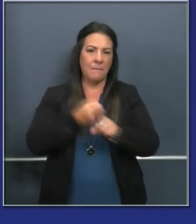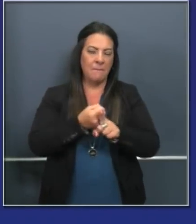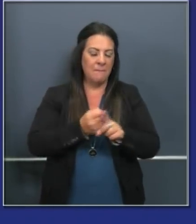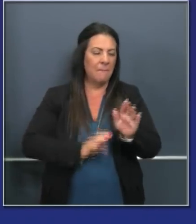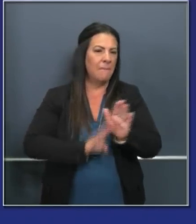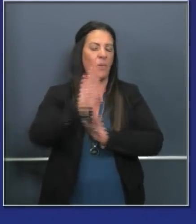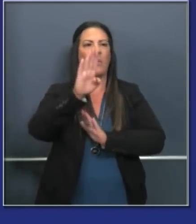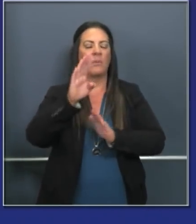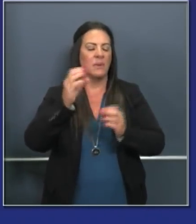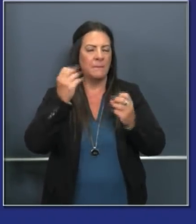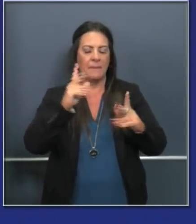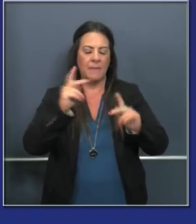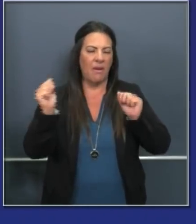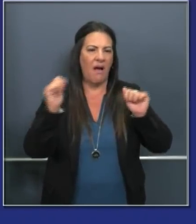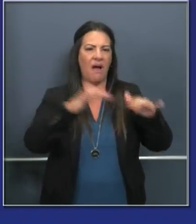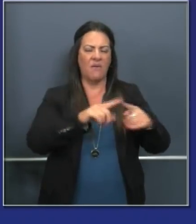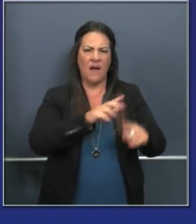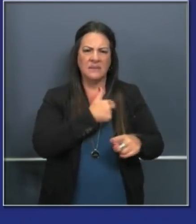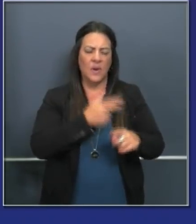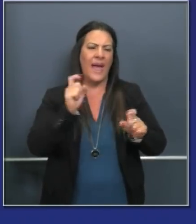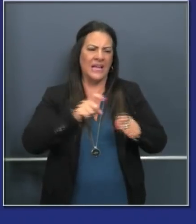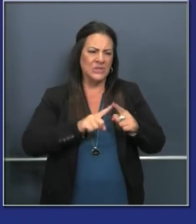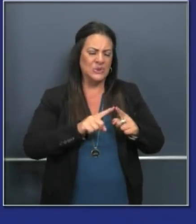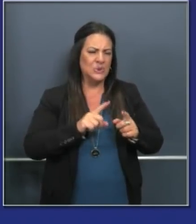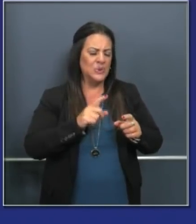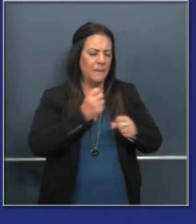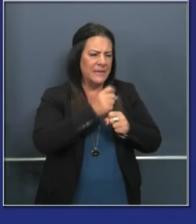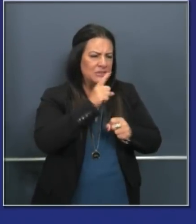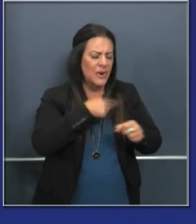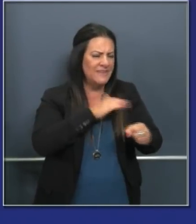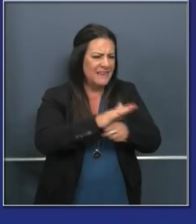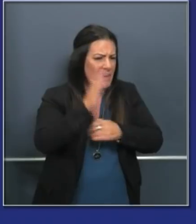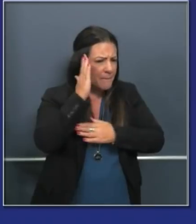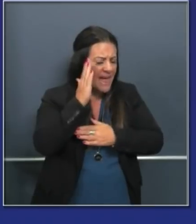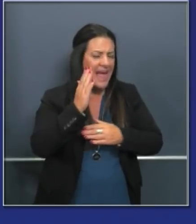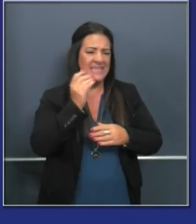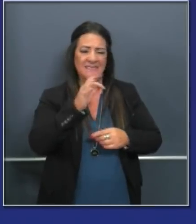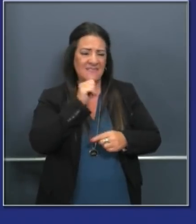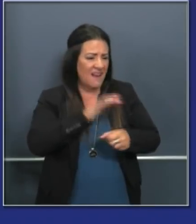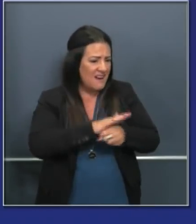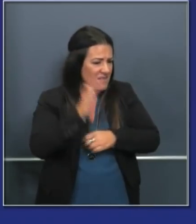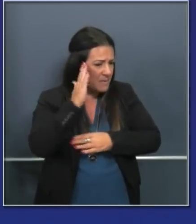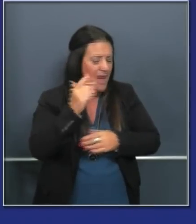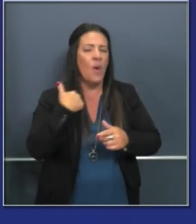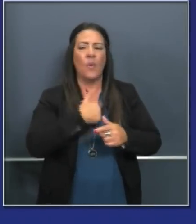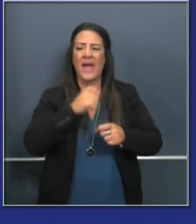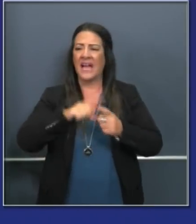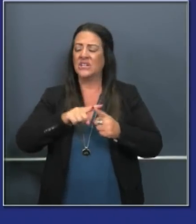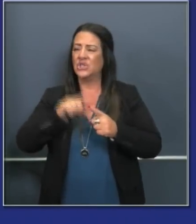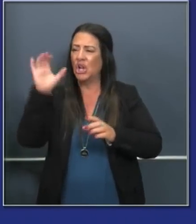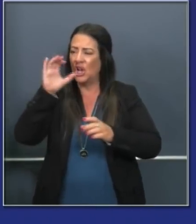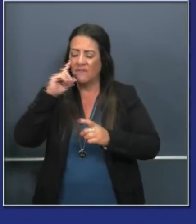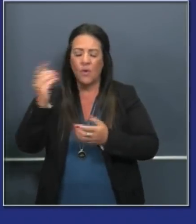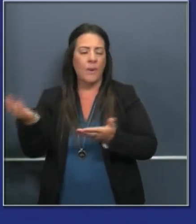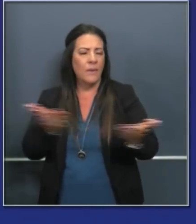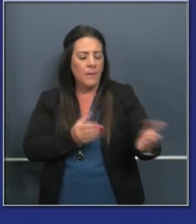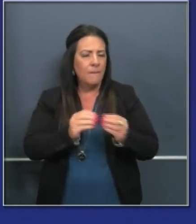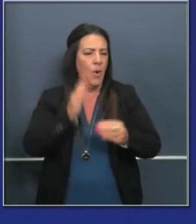BECOME SO IMPORTANT IN TERMS OF REOPENING OUR ECONOMY AND MOREOVER, I'M MAKING THAT WHEN